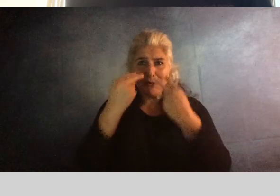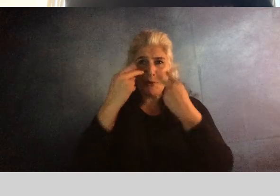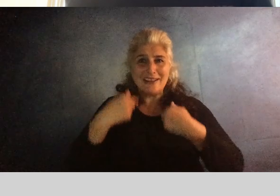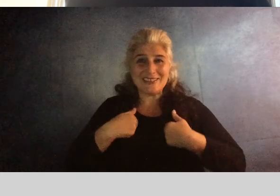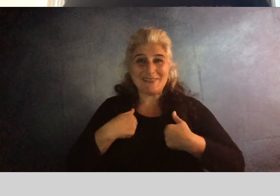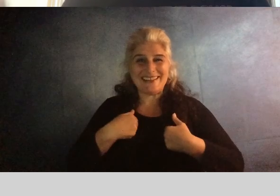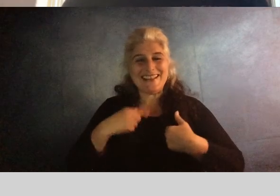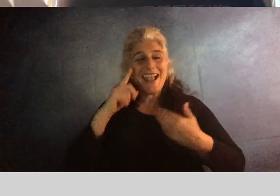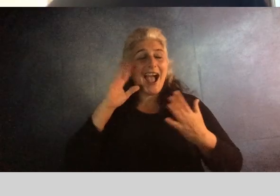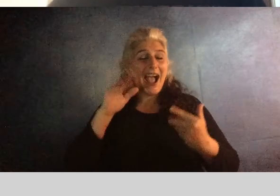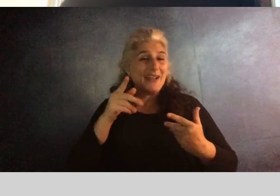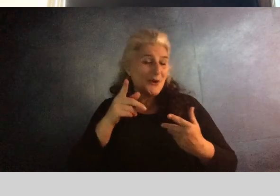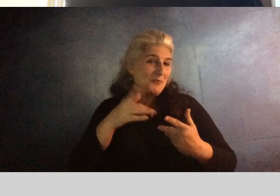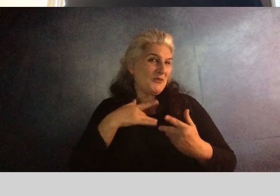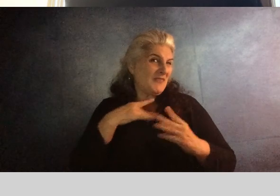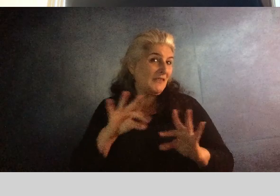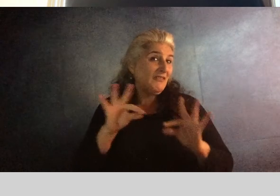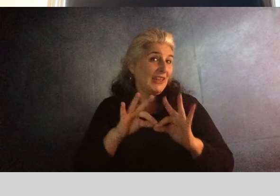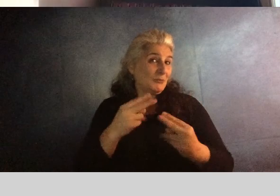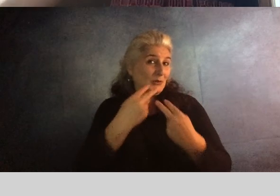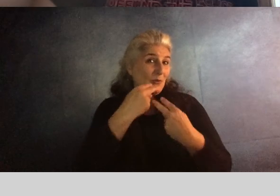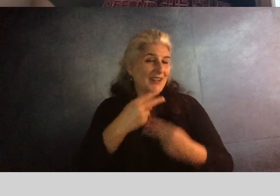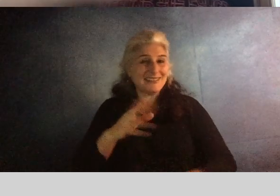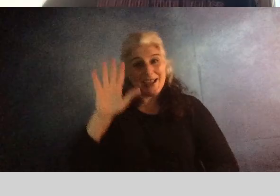Hopefully I made it worth your time. Bye now!